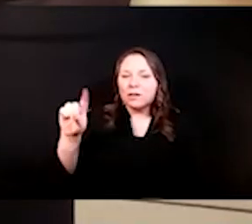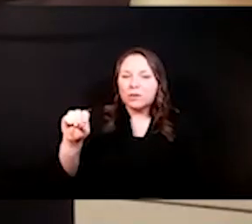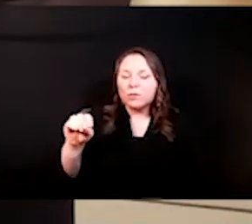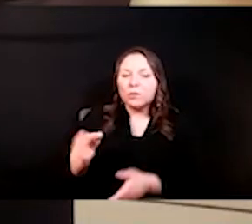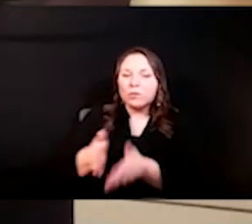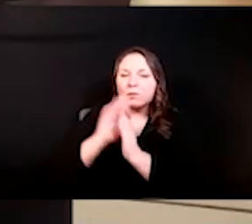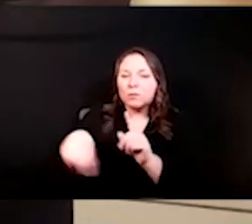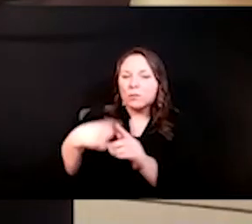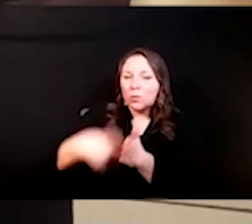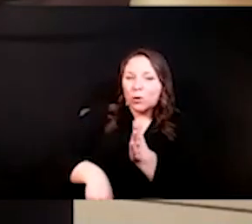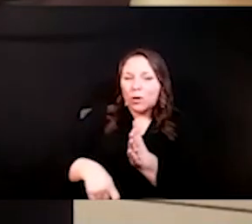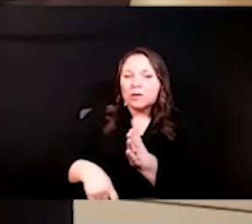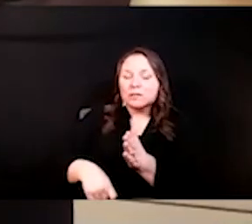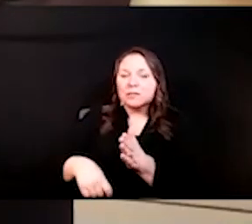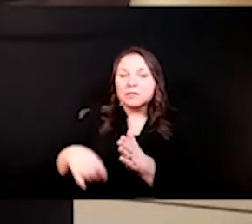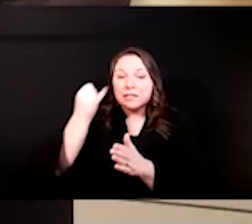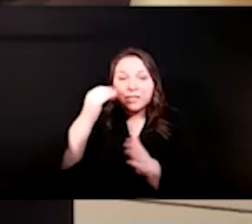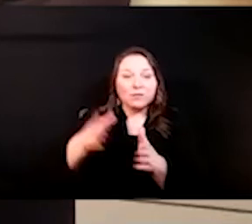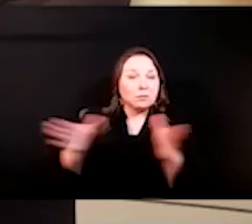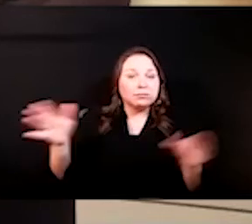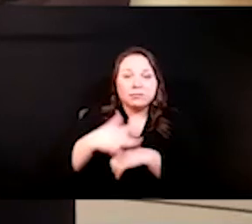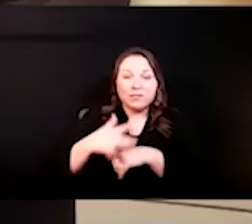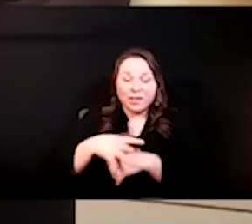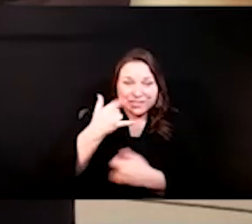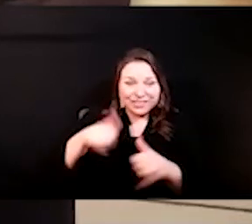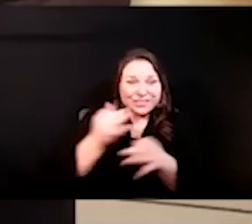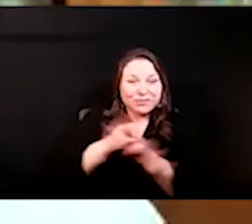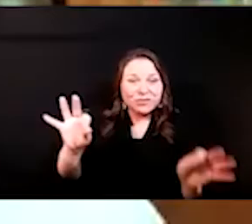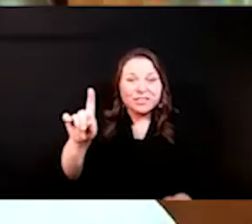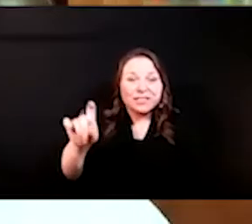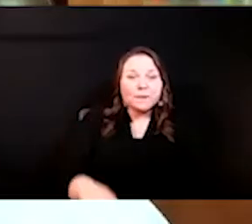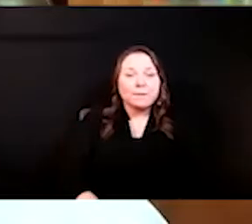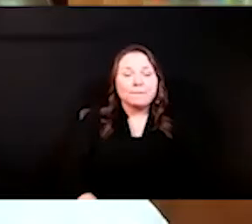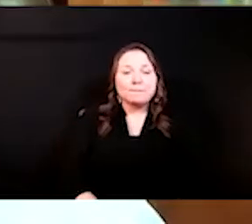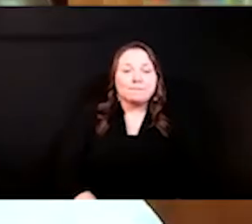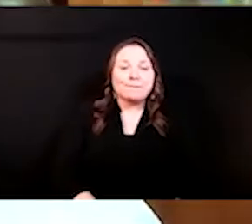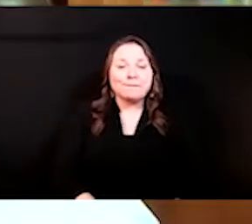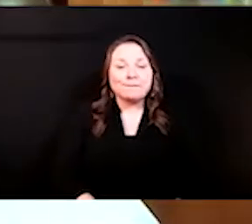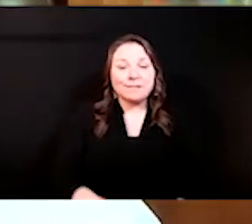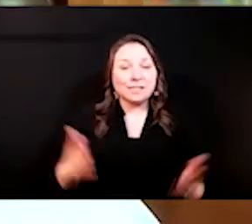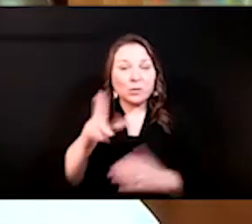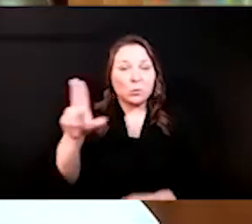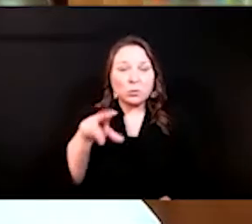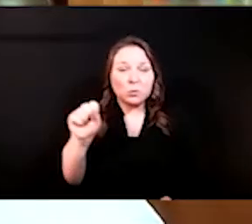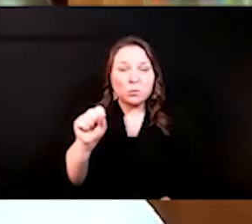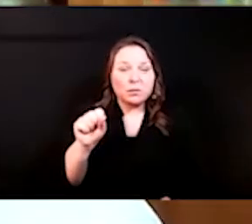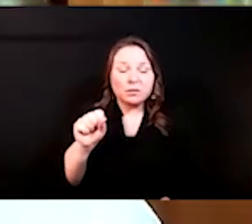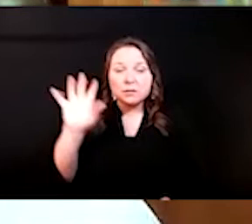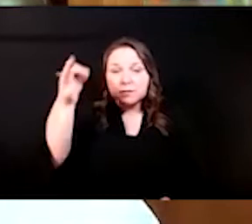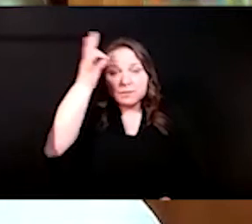ASKING ABOUT COSTS. WHETHER THE VACCINE WILL BE FREE WHEN IT IS WIDELY AVAILABLE. » IN THE U.S., THE FEDERAL